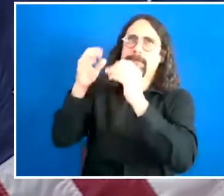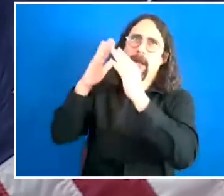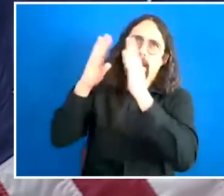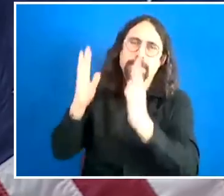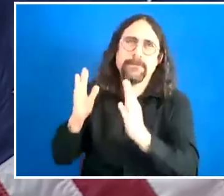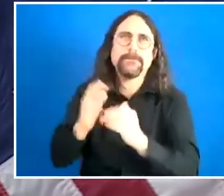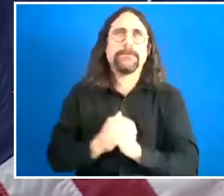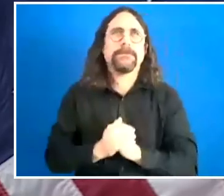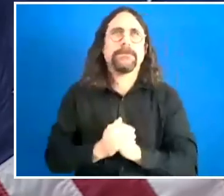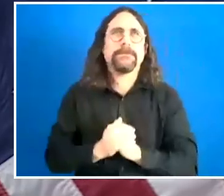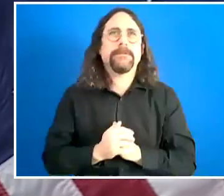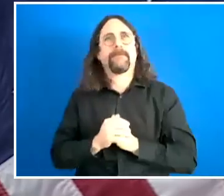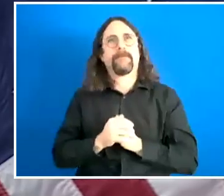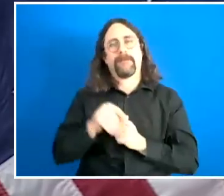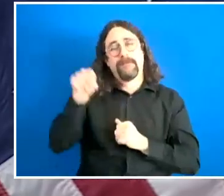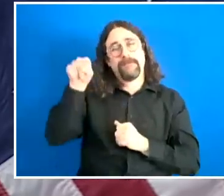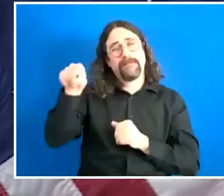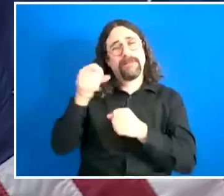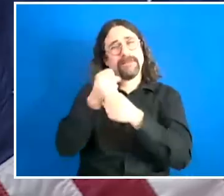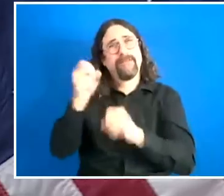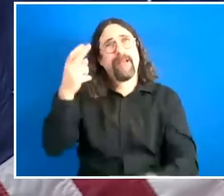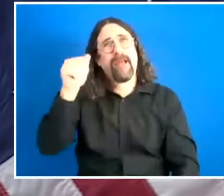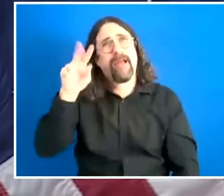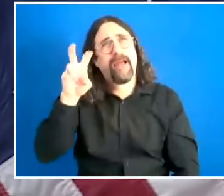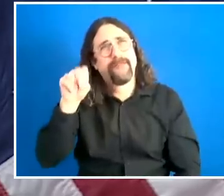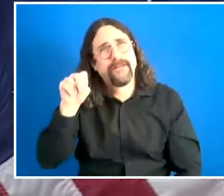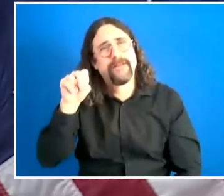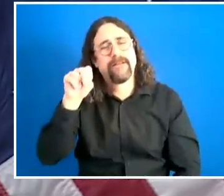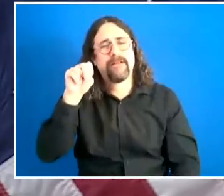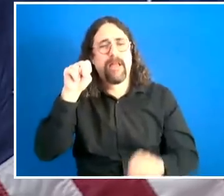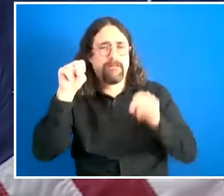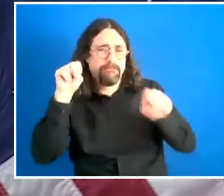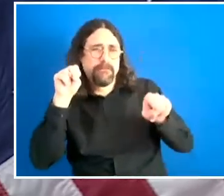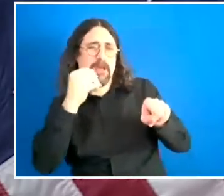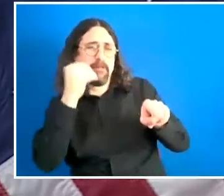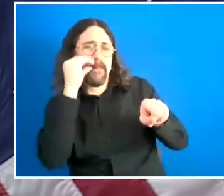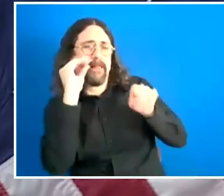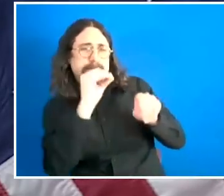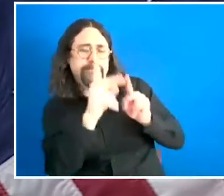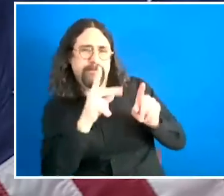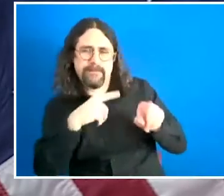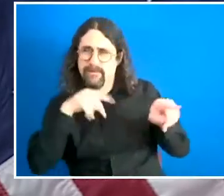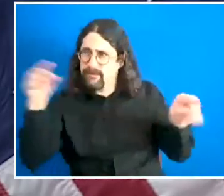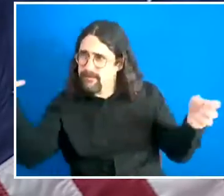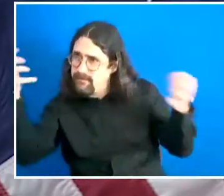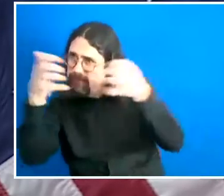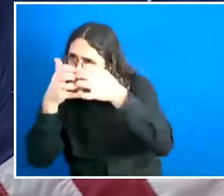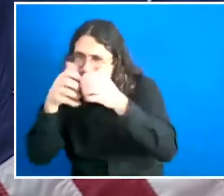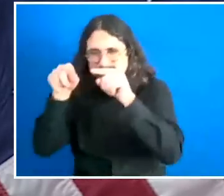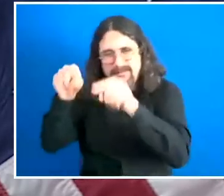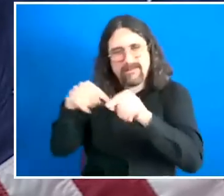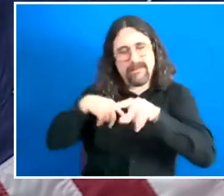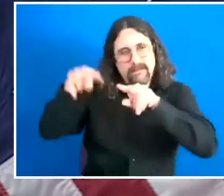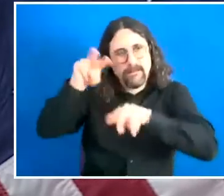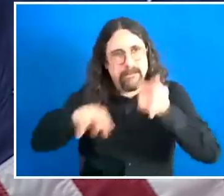CONSTANTLY REDUCED TO MAKE URSE THAT IT IS SAFE ANY TIME WE NEED TO REMOVE PEOPLE FROM